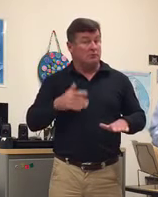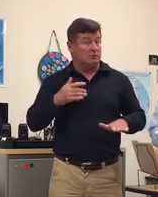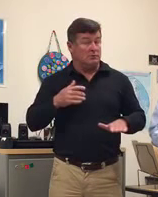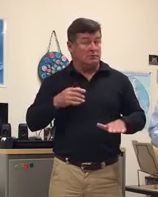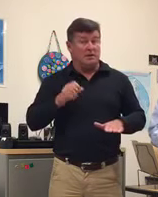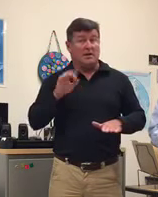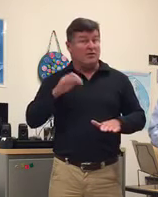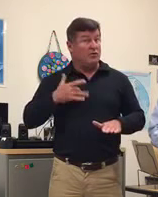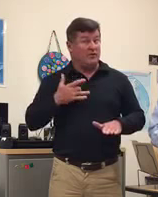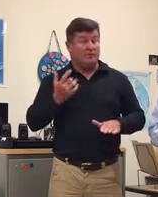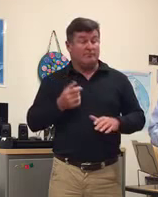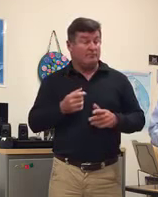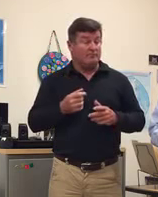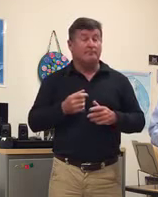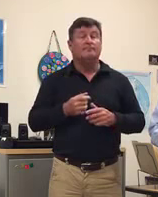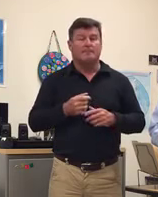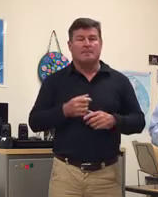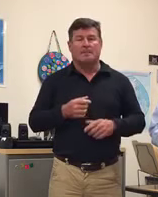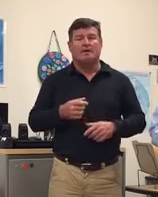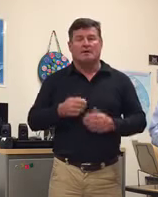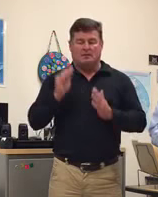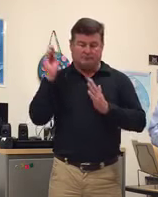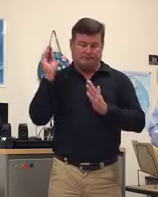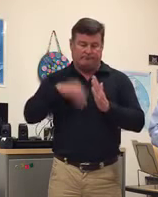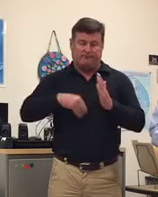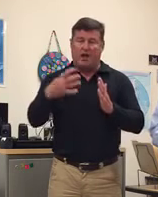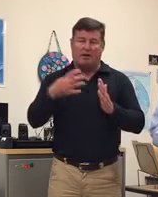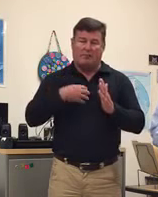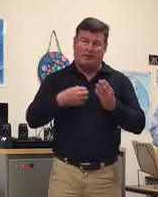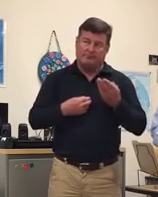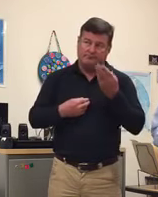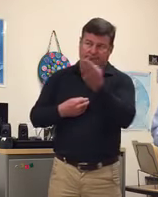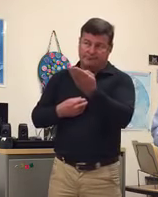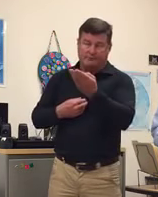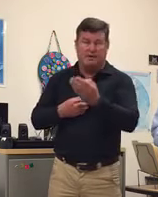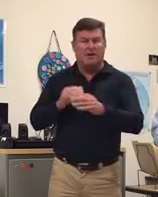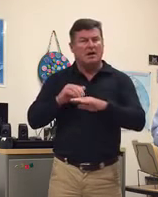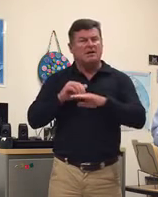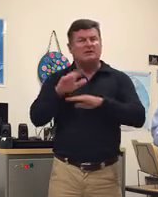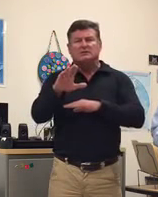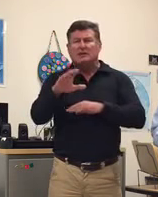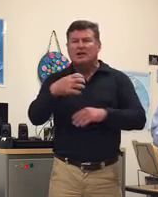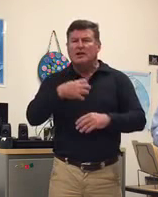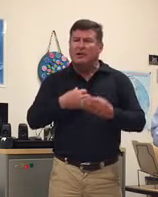has happened to your child, then we need you to file a complaint.